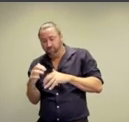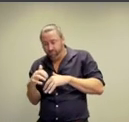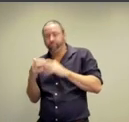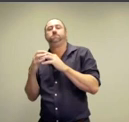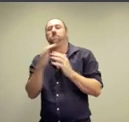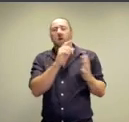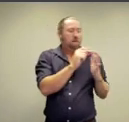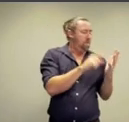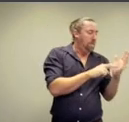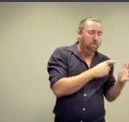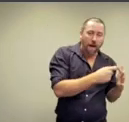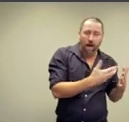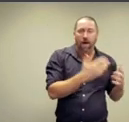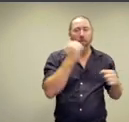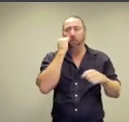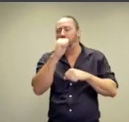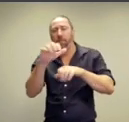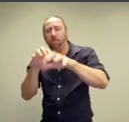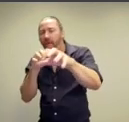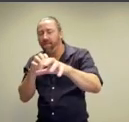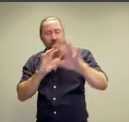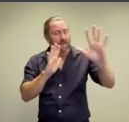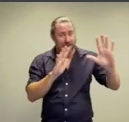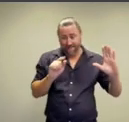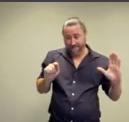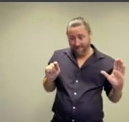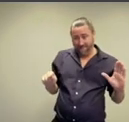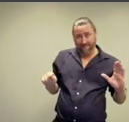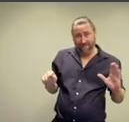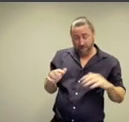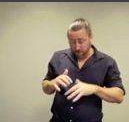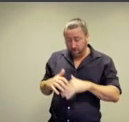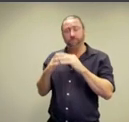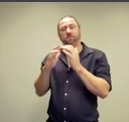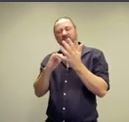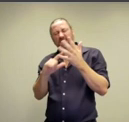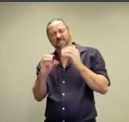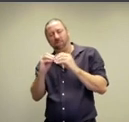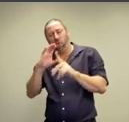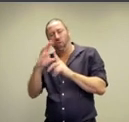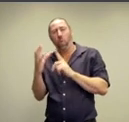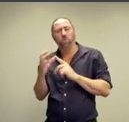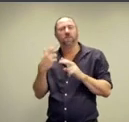again, away from punks, away from the Black Panther movement